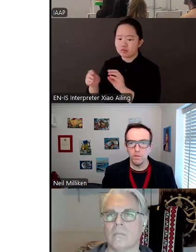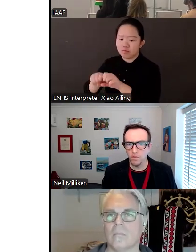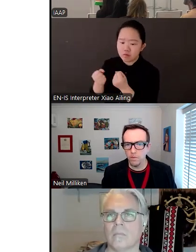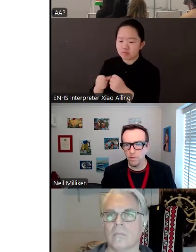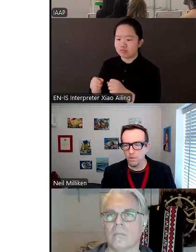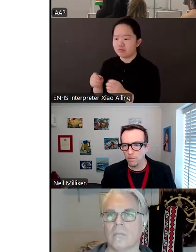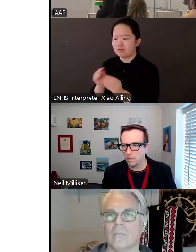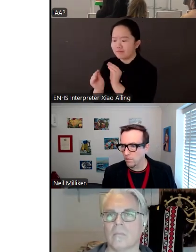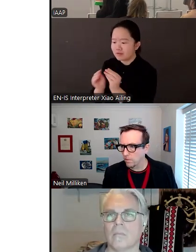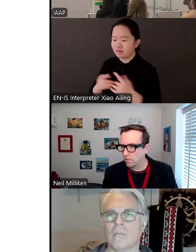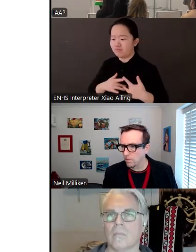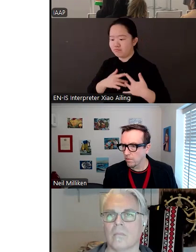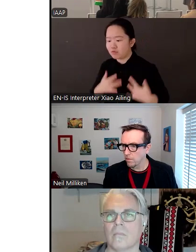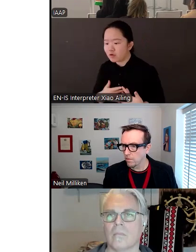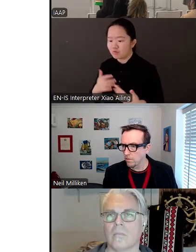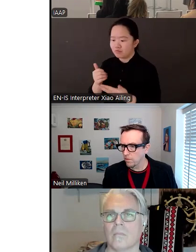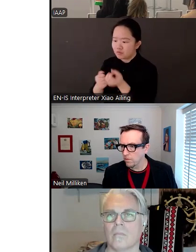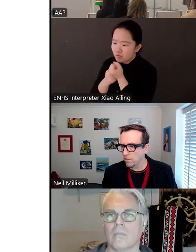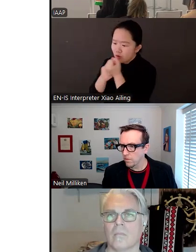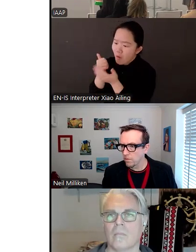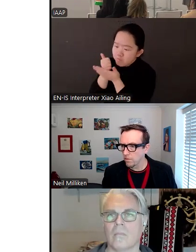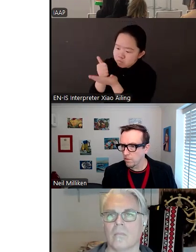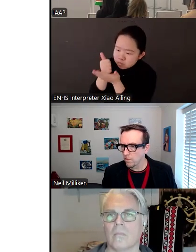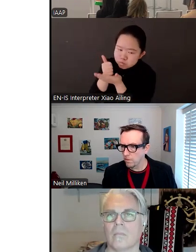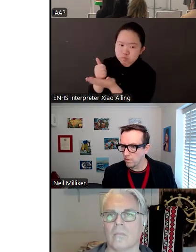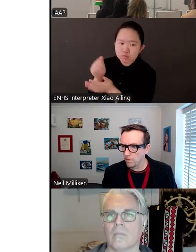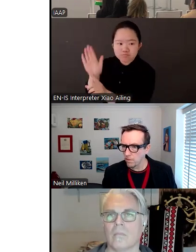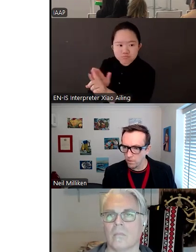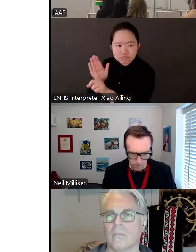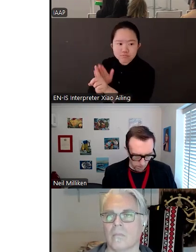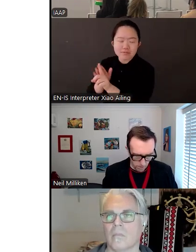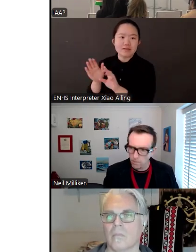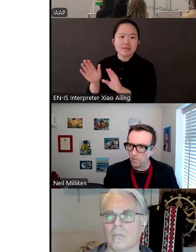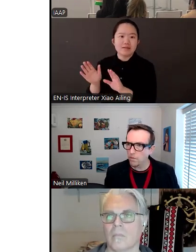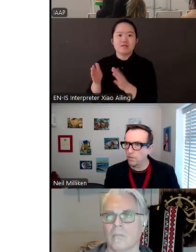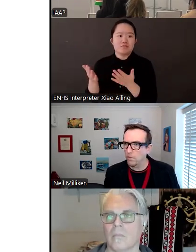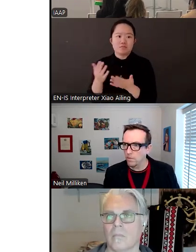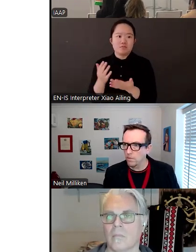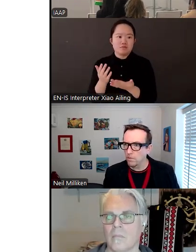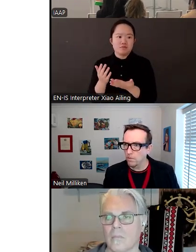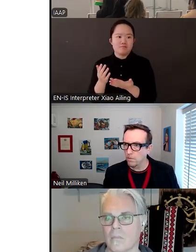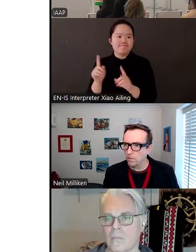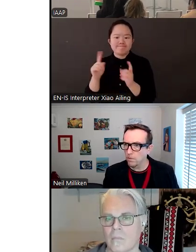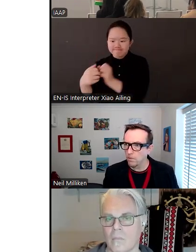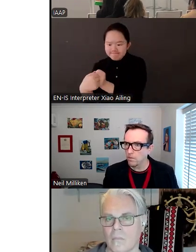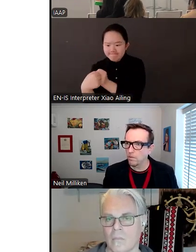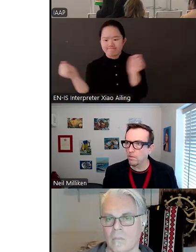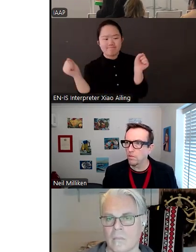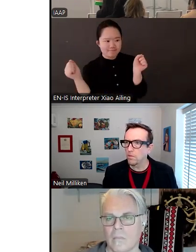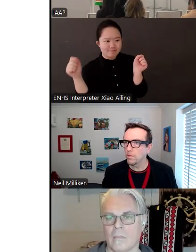So just covering up that there are much more ways of understanding disability and showing that to the world through the actions of people with cerebral palsy.